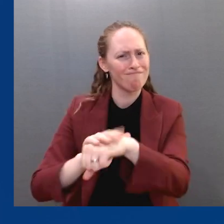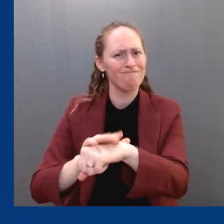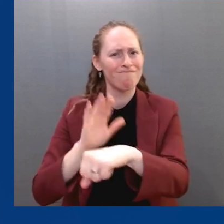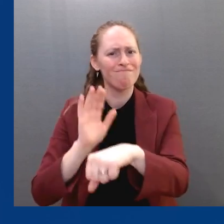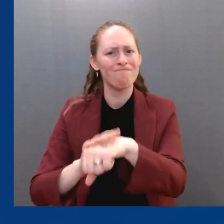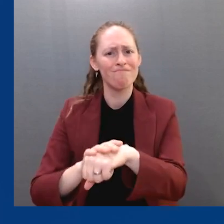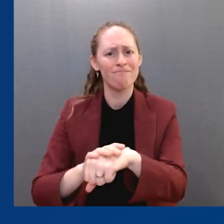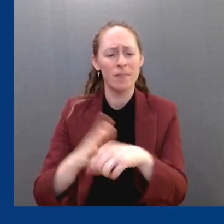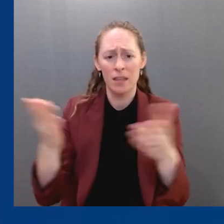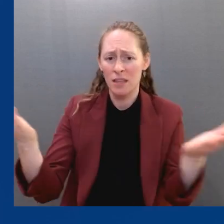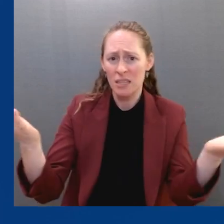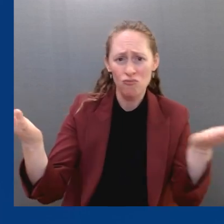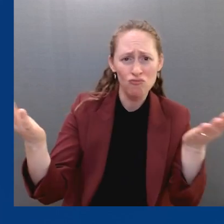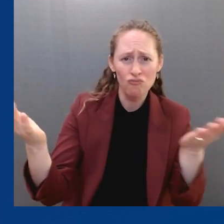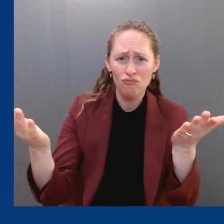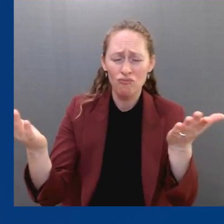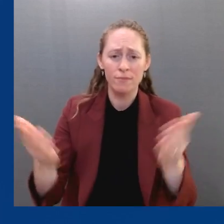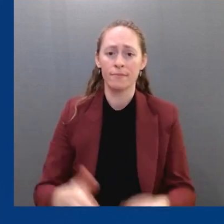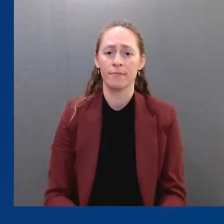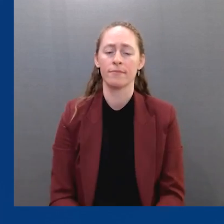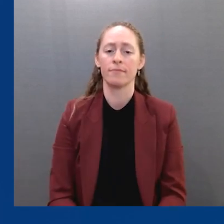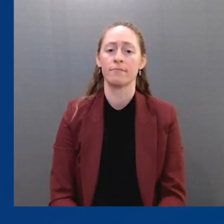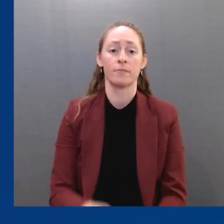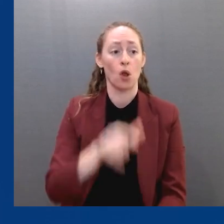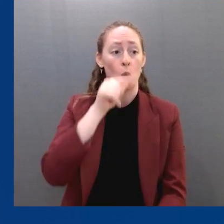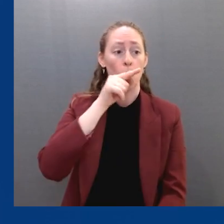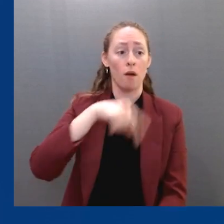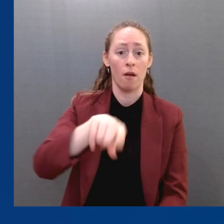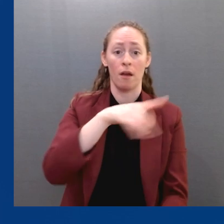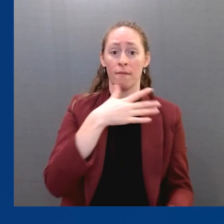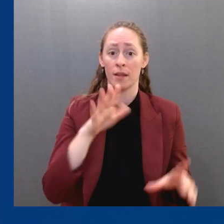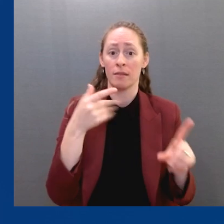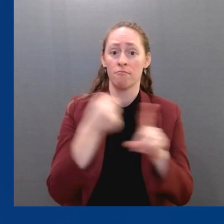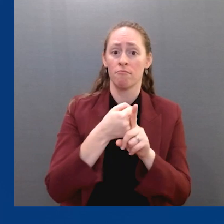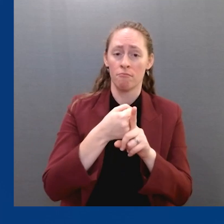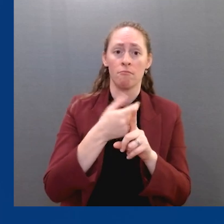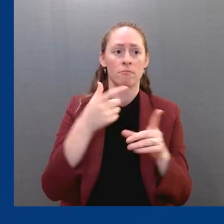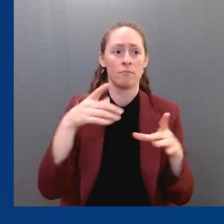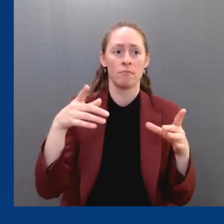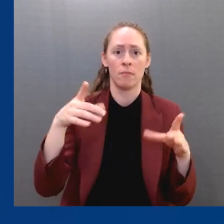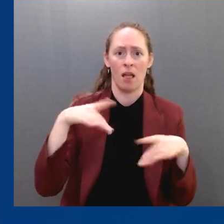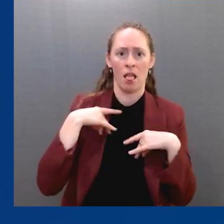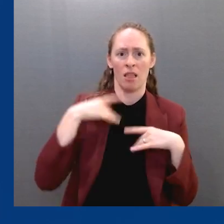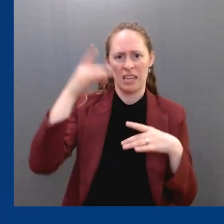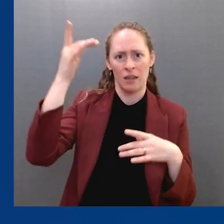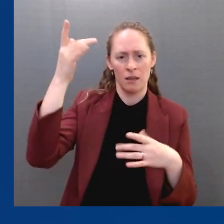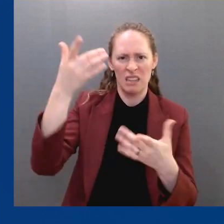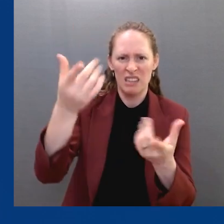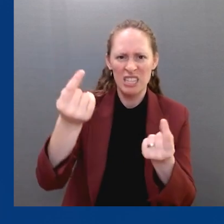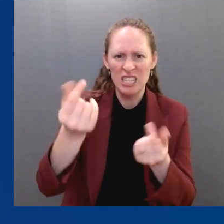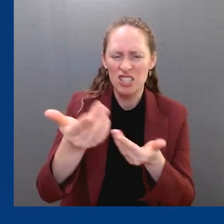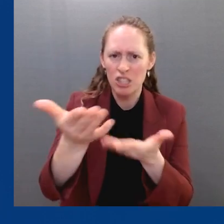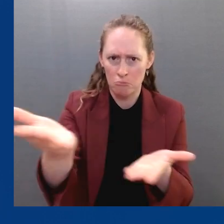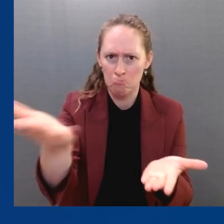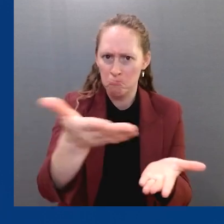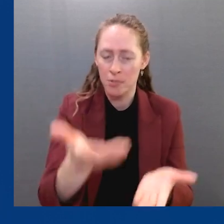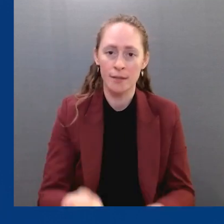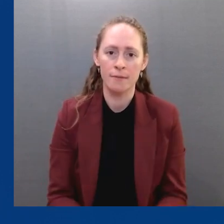especially for people who might have gotten infected recently and what you recommend in terms of vaccines. Dr. Fauci: Yeah, well Dr. Jha,